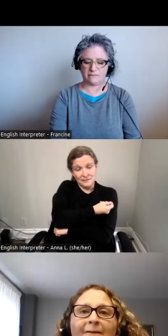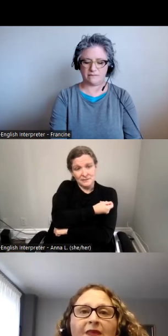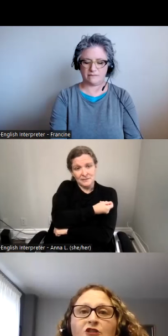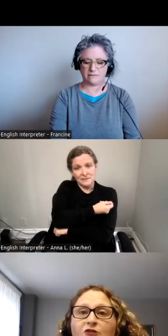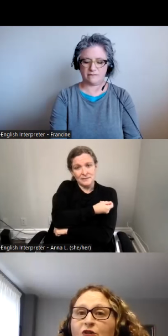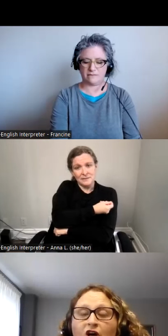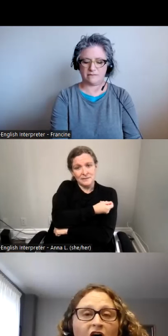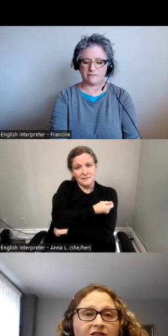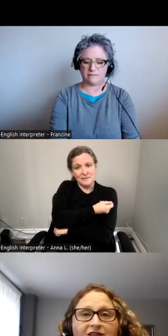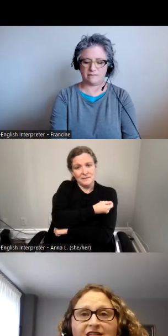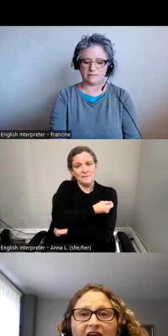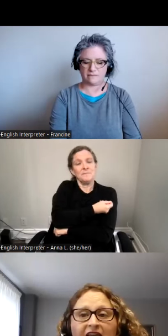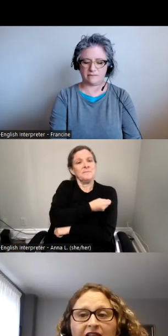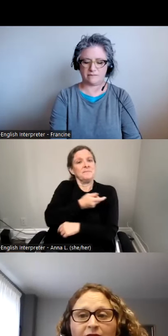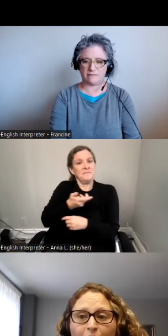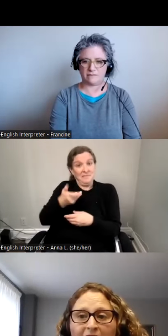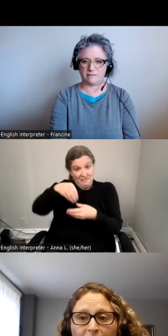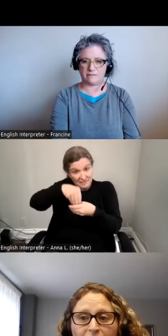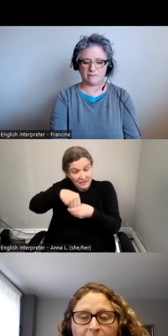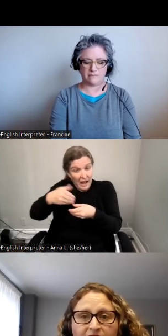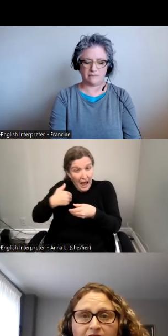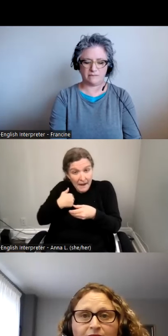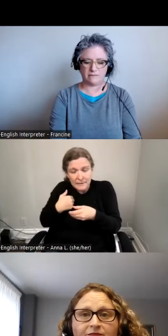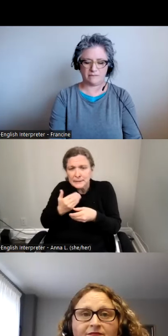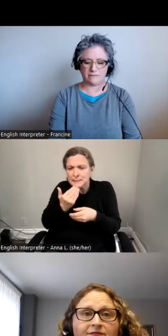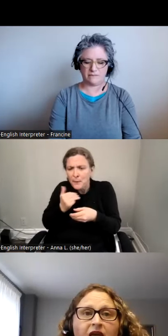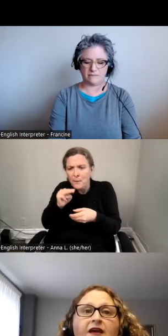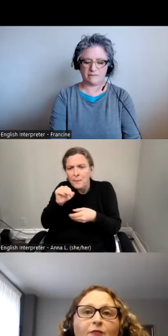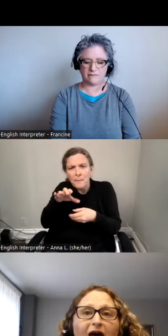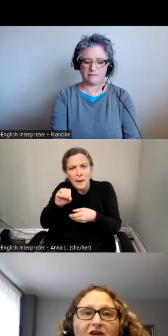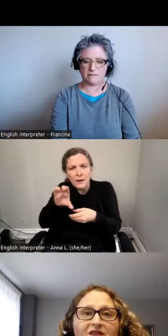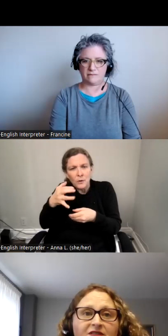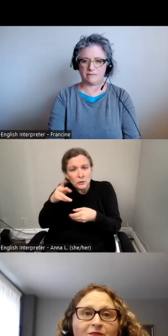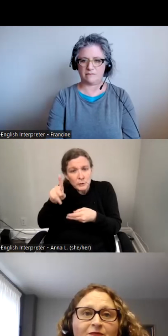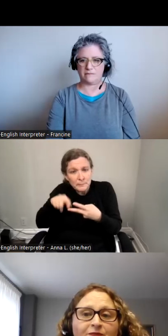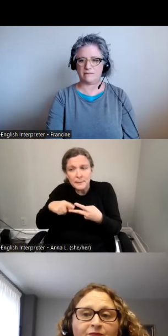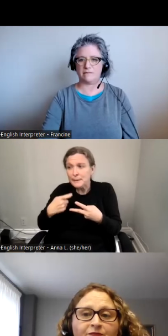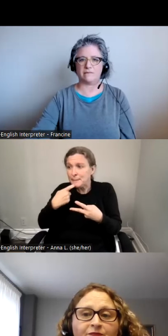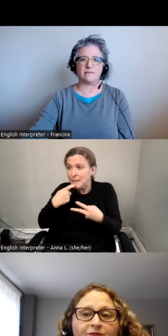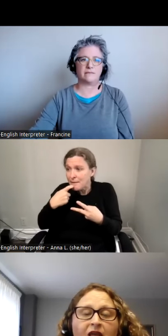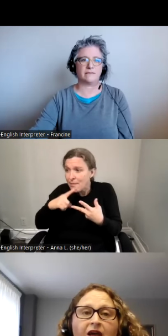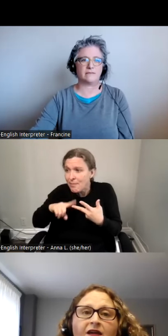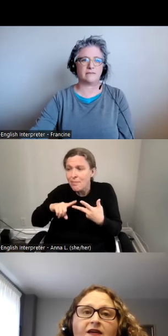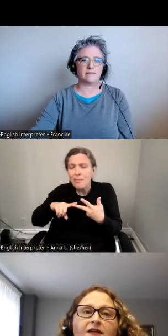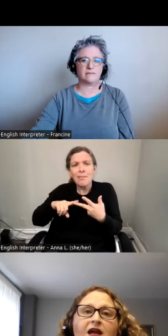These Mrna, vaccines